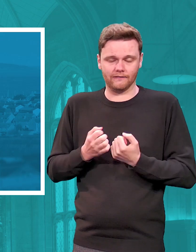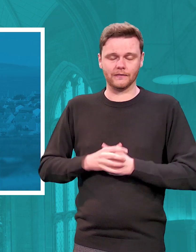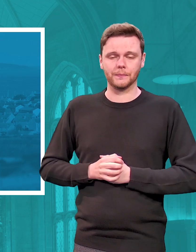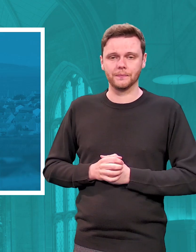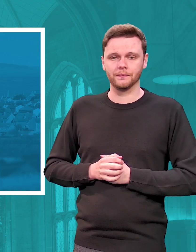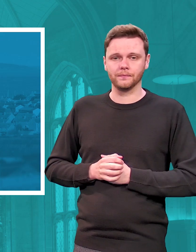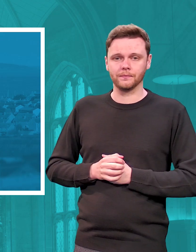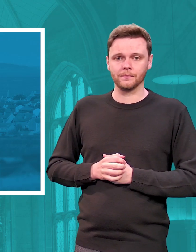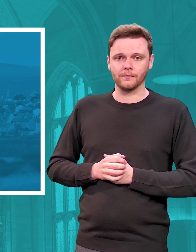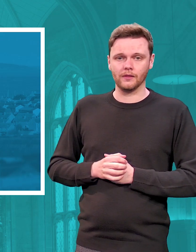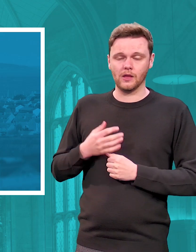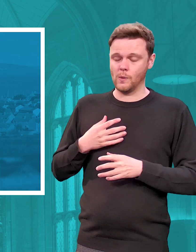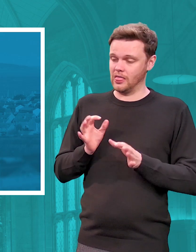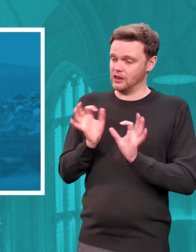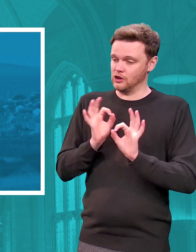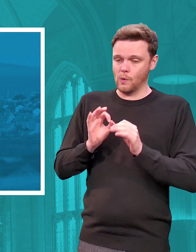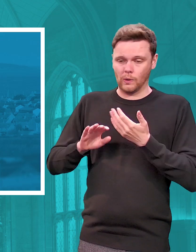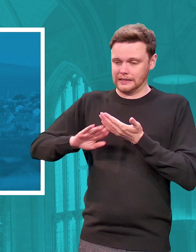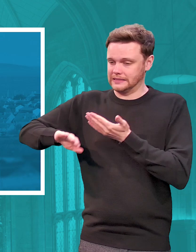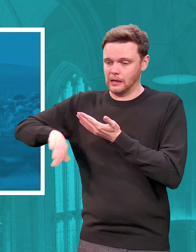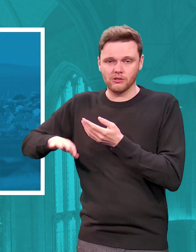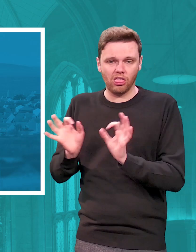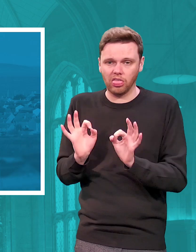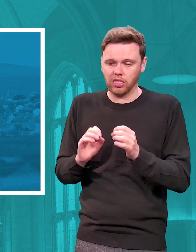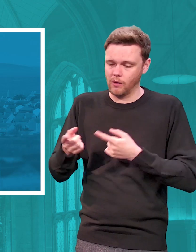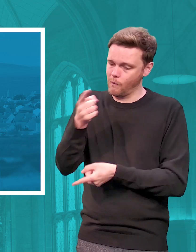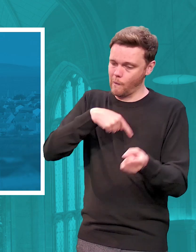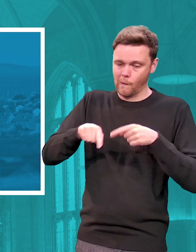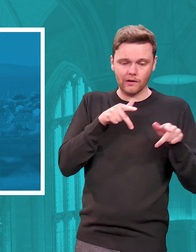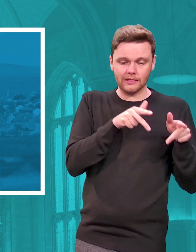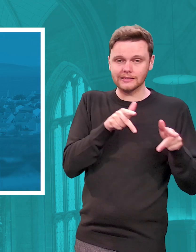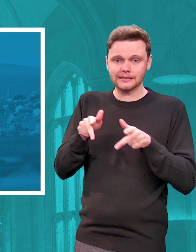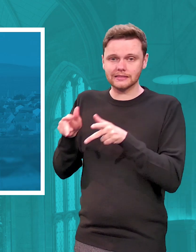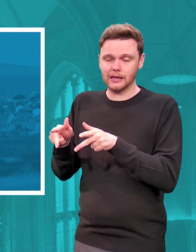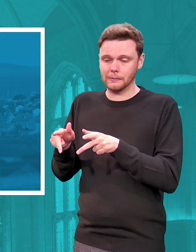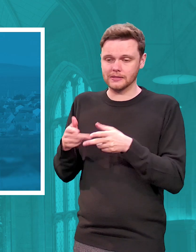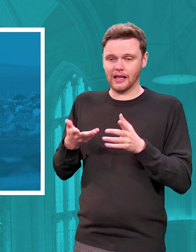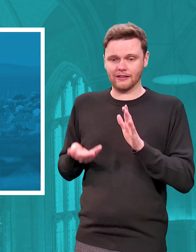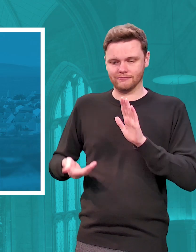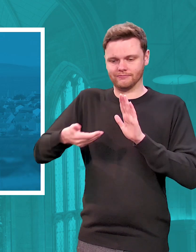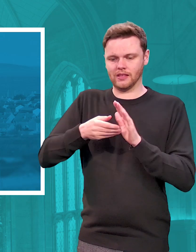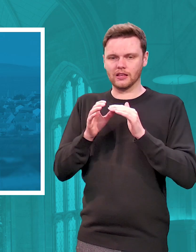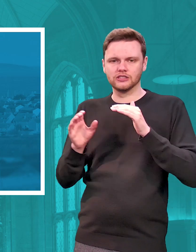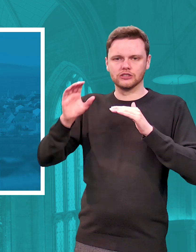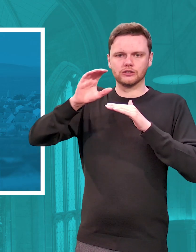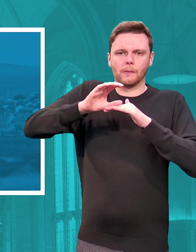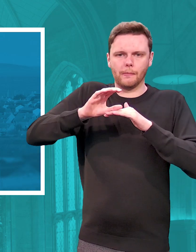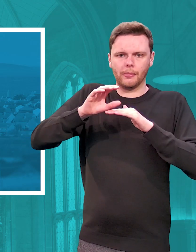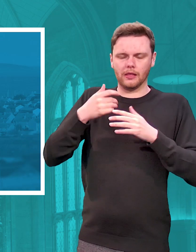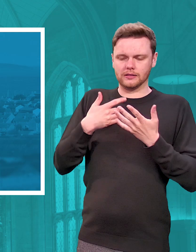With no exceptions, each of the schemes is in surplus on a prudent set of actuarial assumptions.